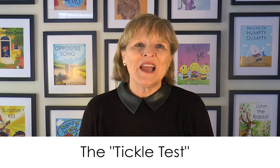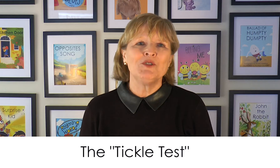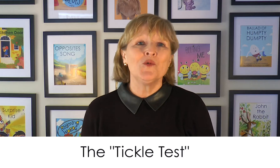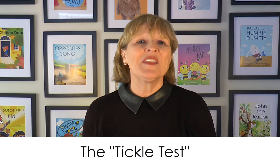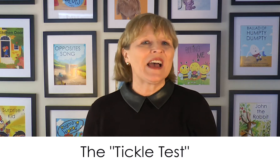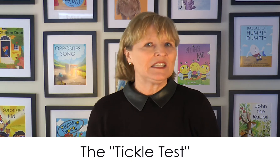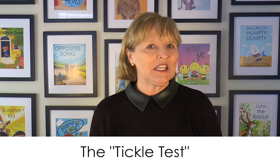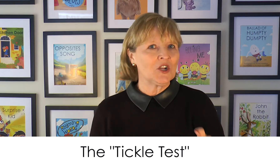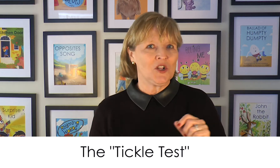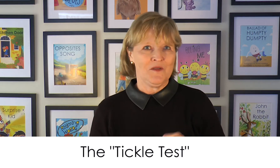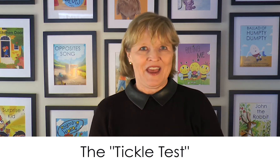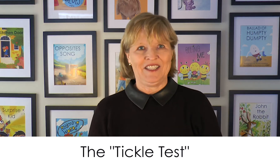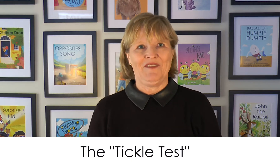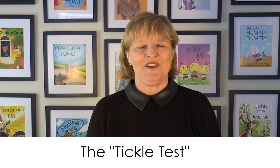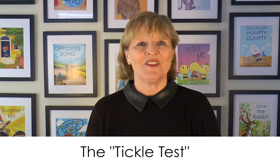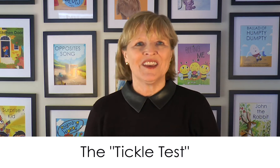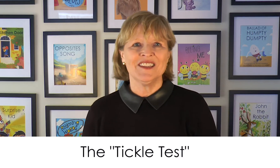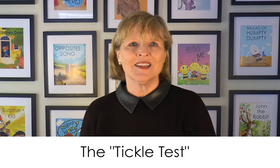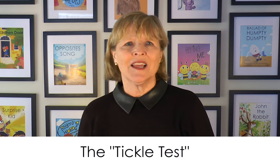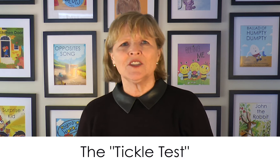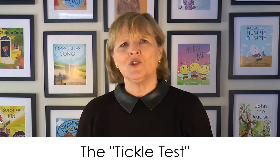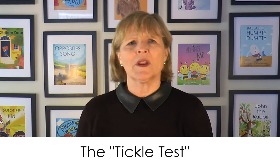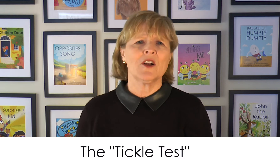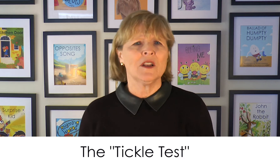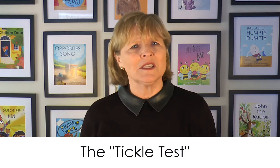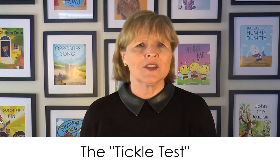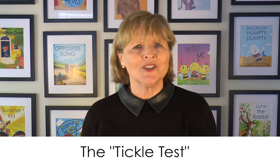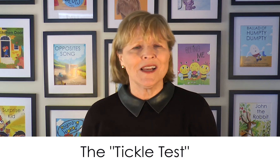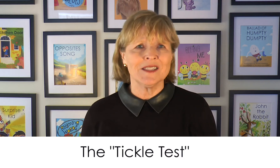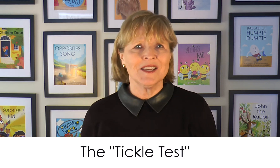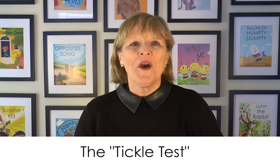When i'm doing that tickle activity with kids, I like to do what i call a "Tickle Test."